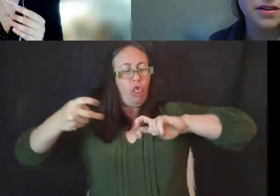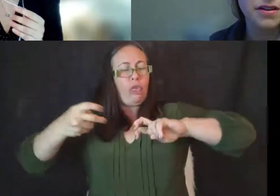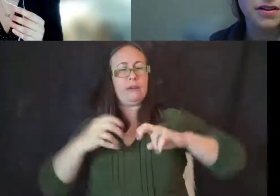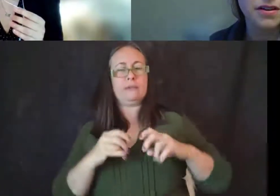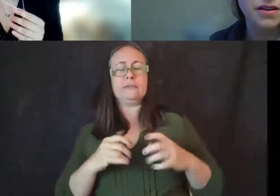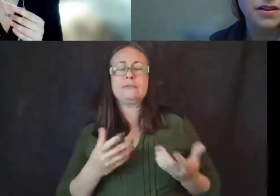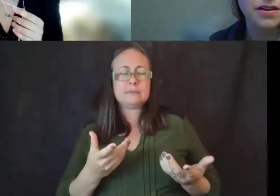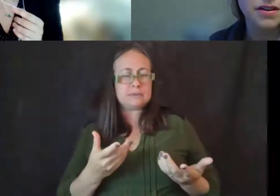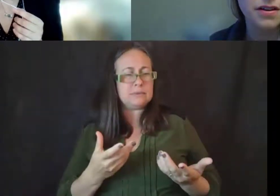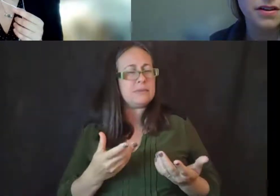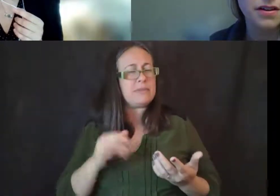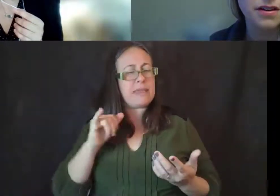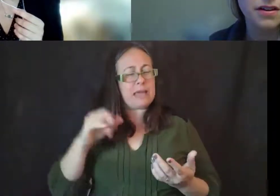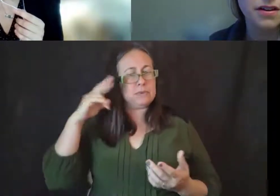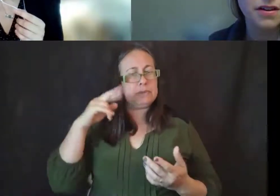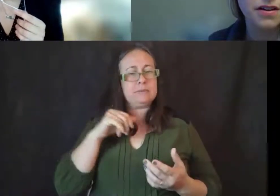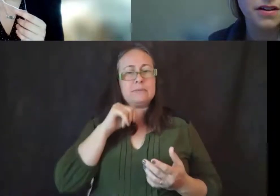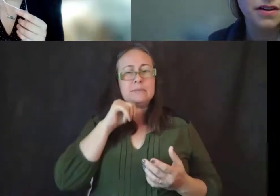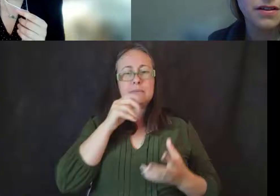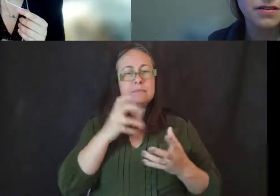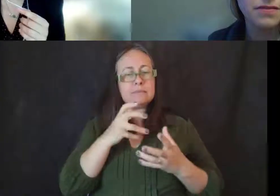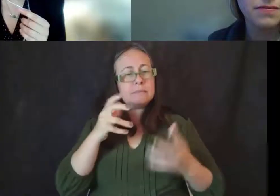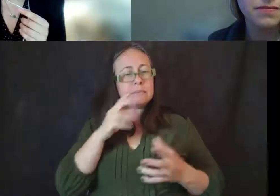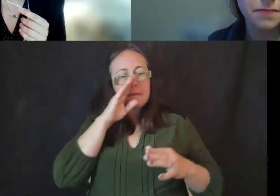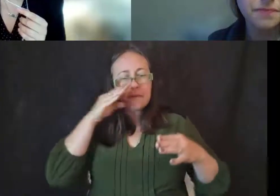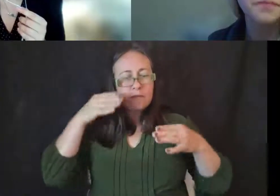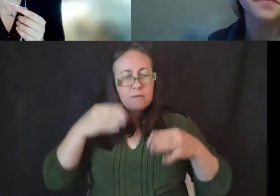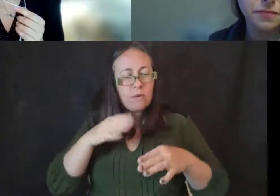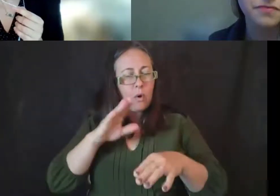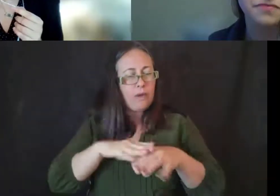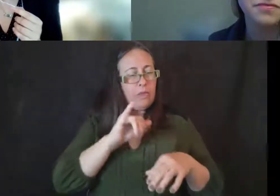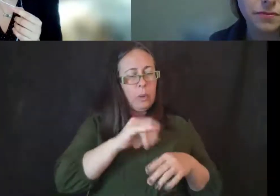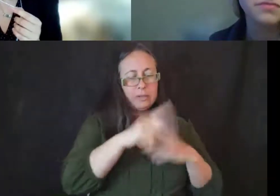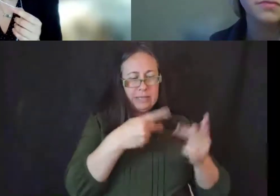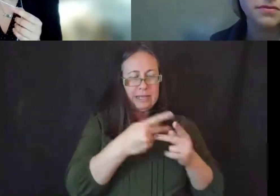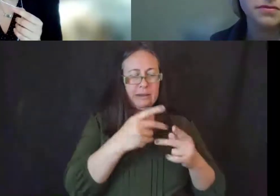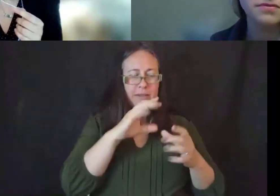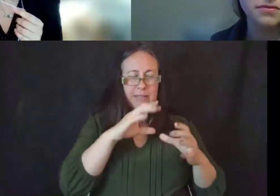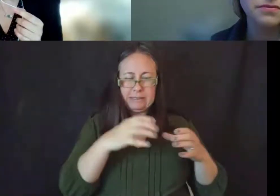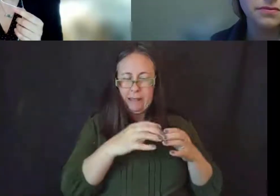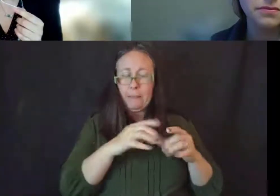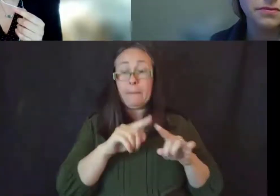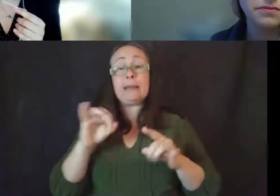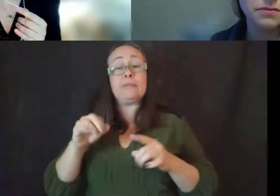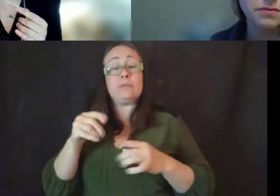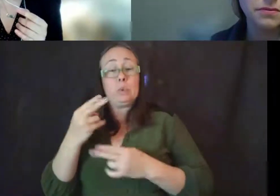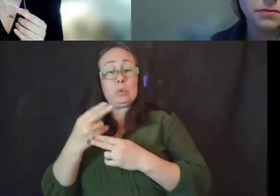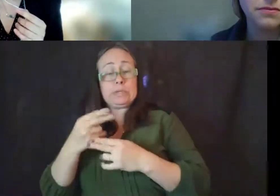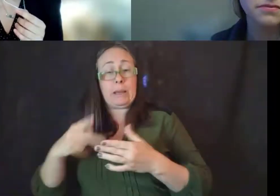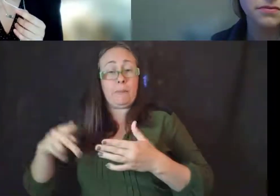we're not as focused on the sex of those types of cells, but if you're using primary cells, you're culturing primary cells